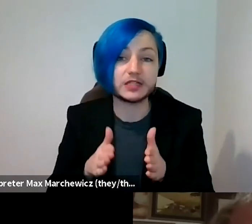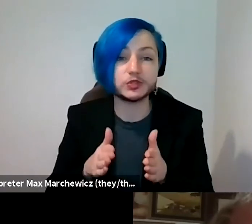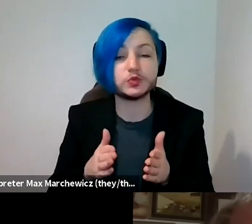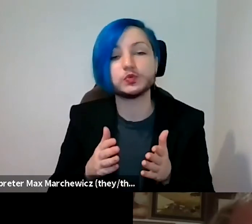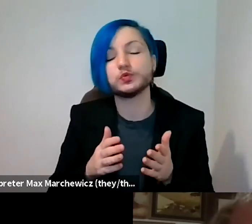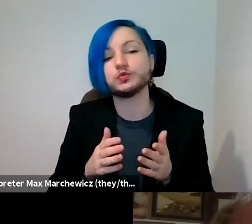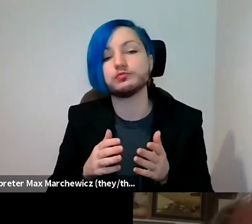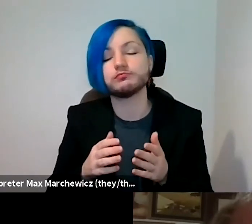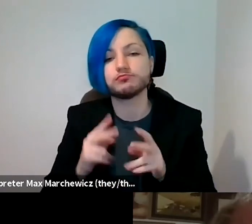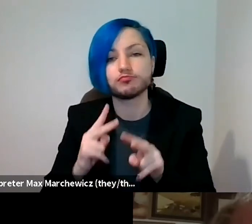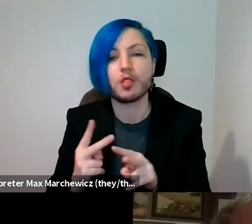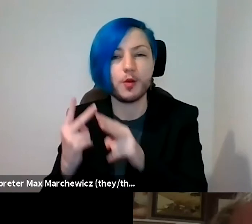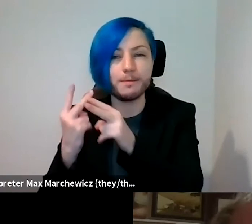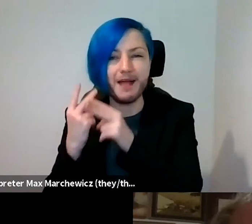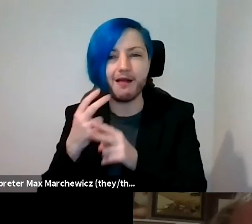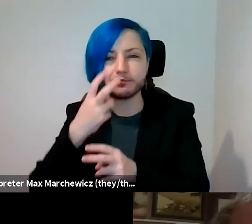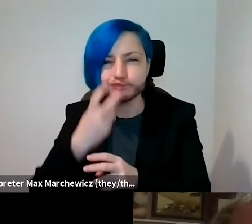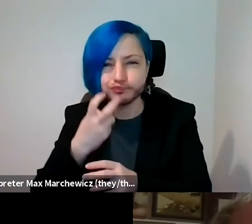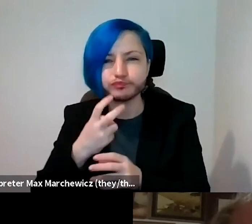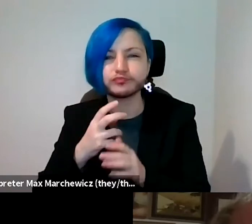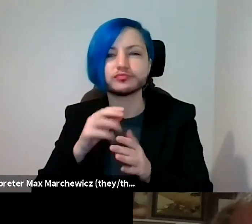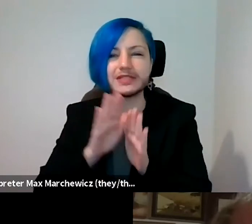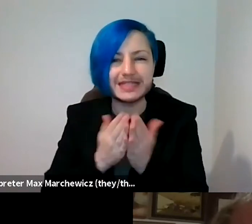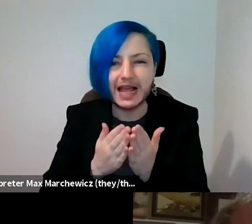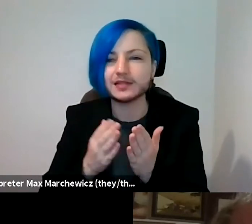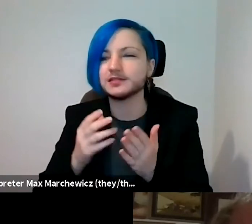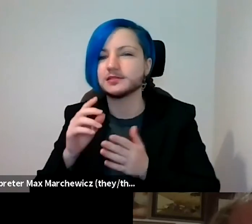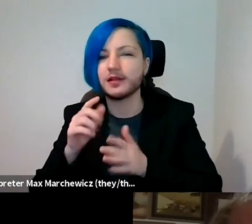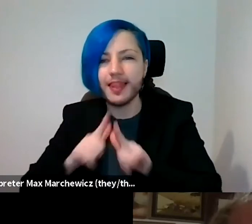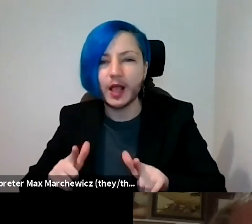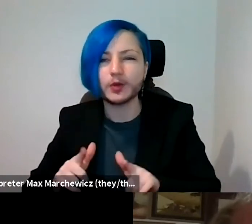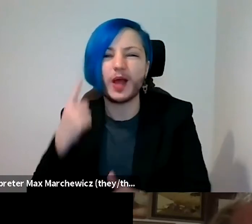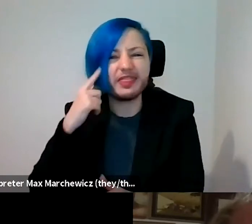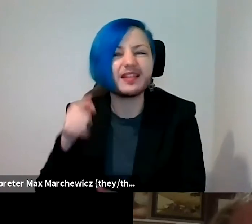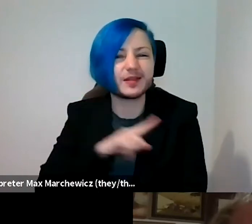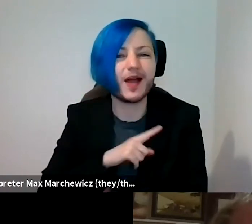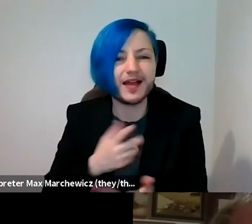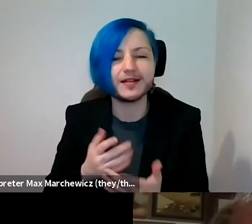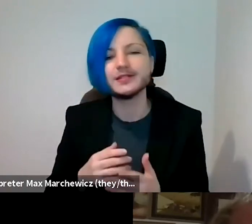ancient language, and ancient texts, so I think that was a basis. So for me, it's really half and half,